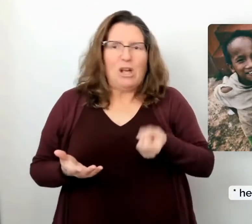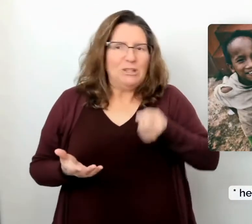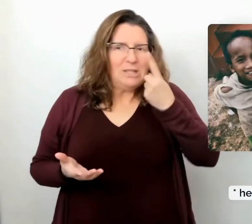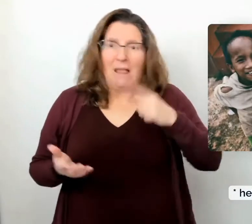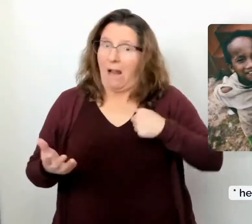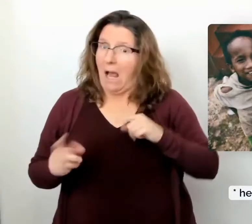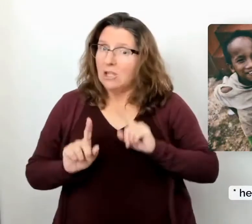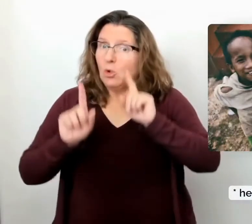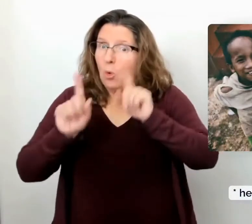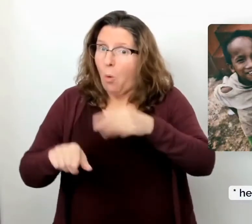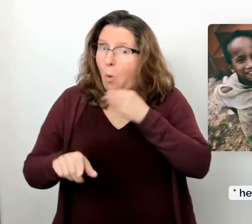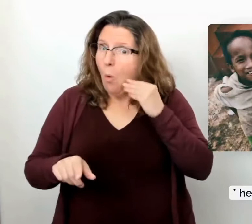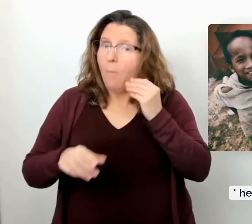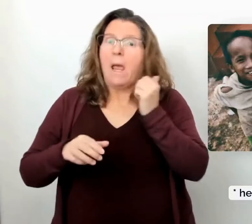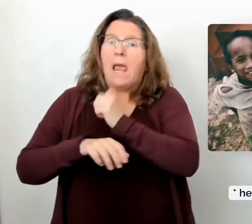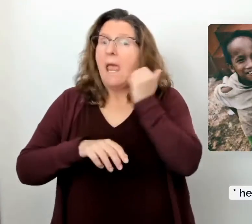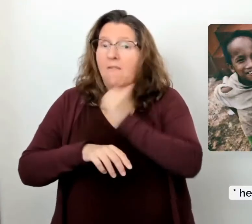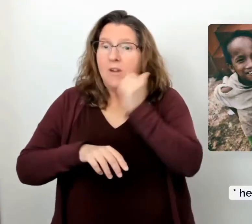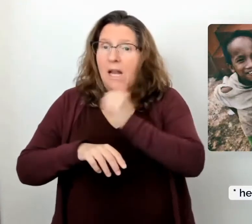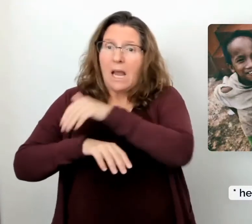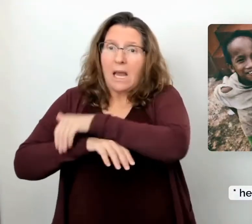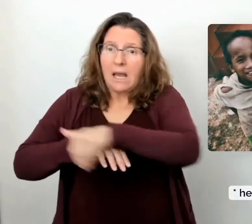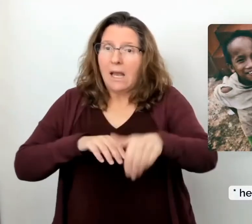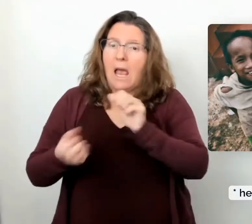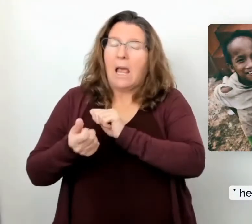They didn't know that they were helping very little,